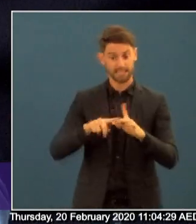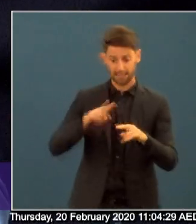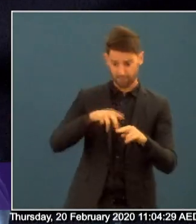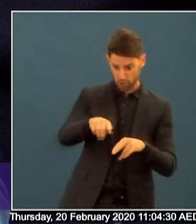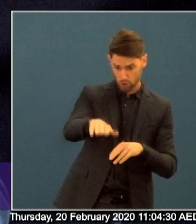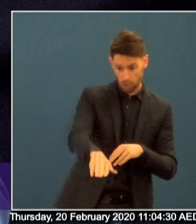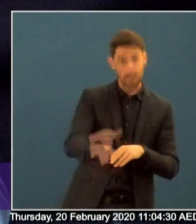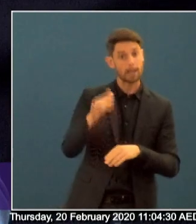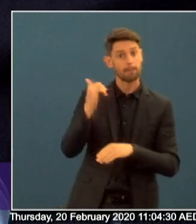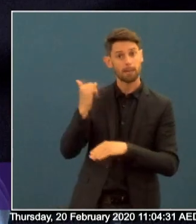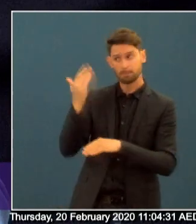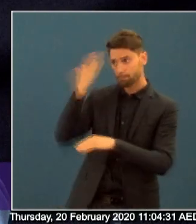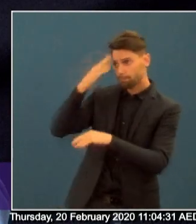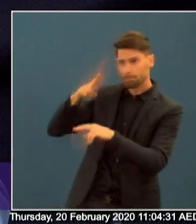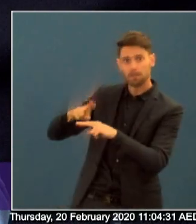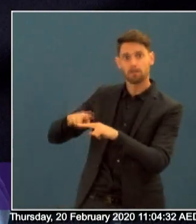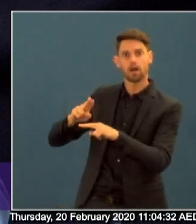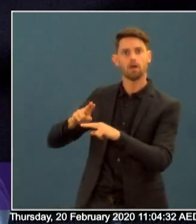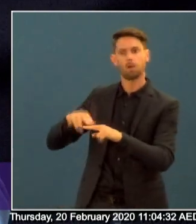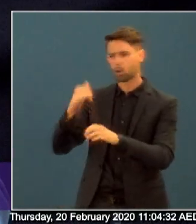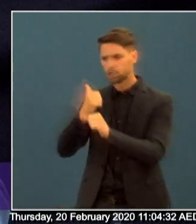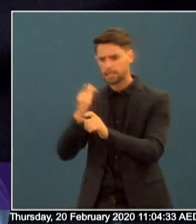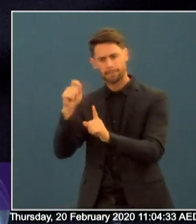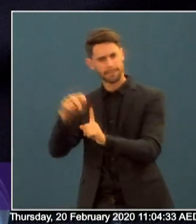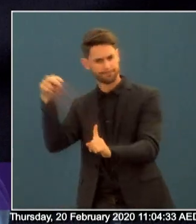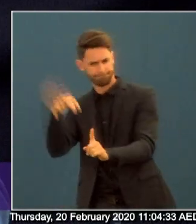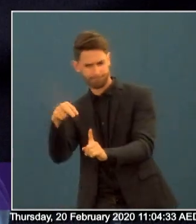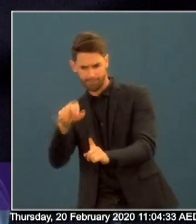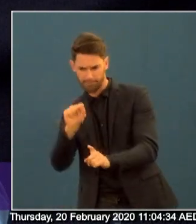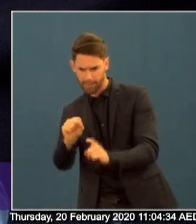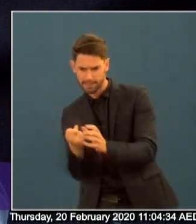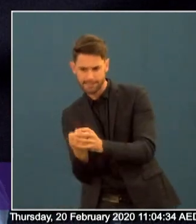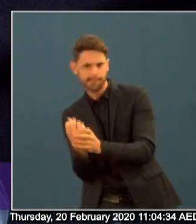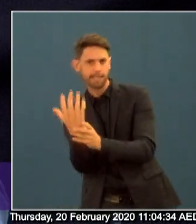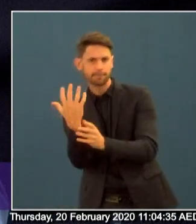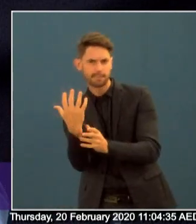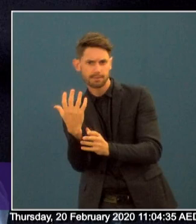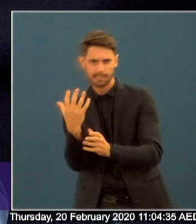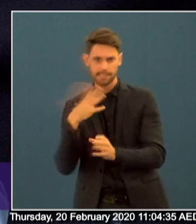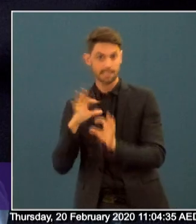a parent or a general practitioner, usually they're referred to a comprehensive developmental assessment service.